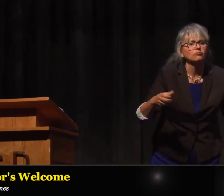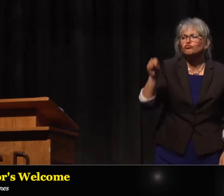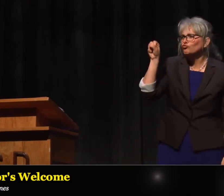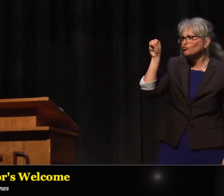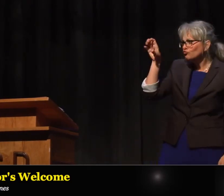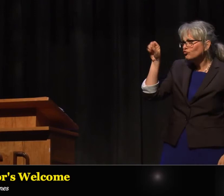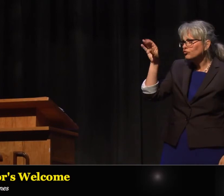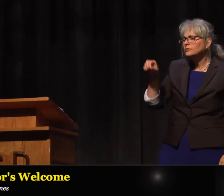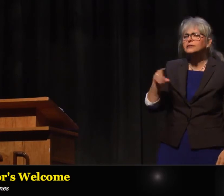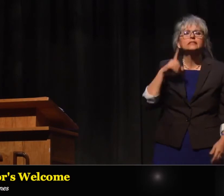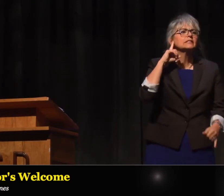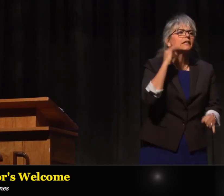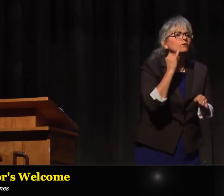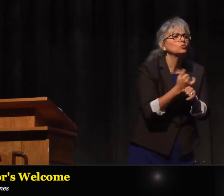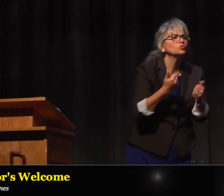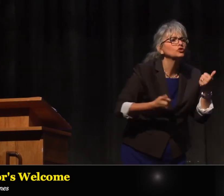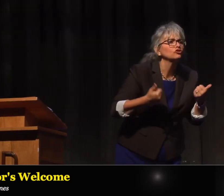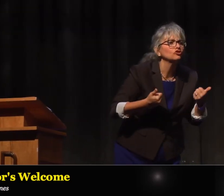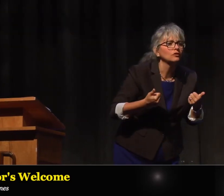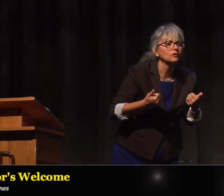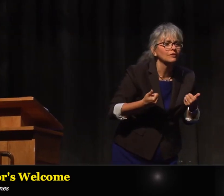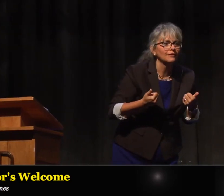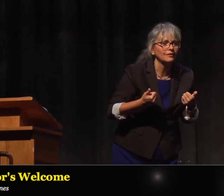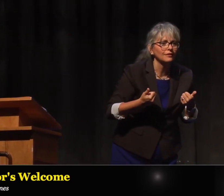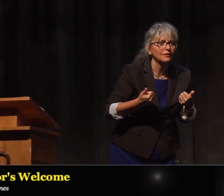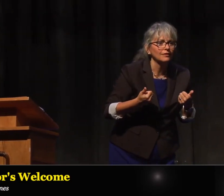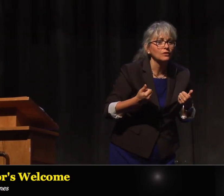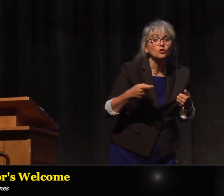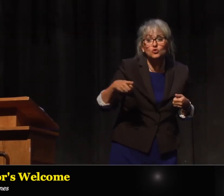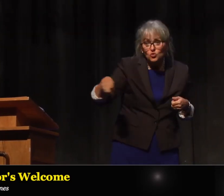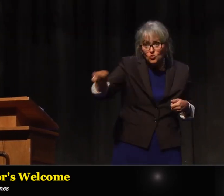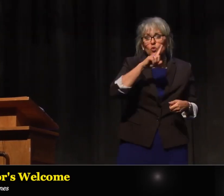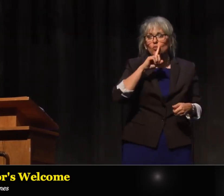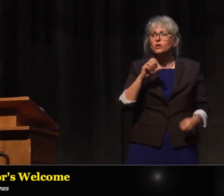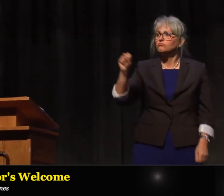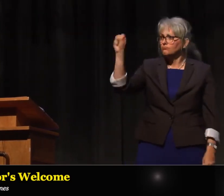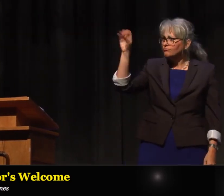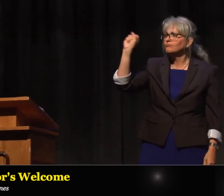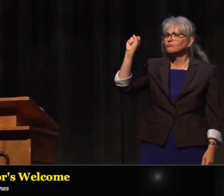Your name and which deaf school did you go to?